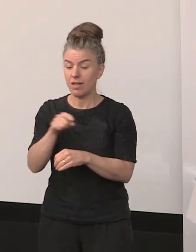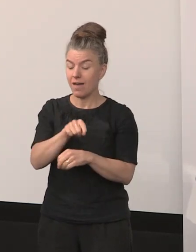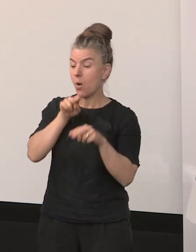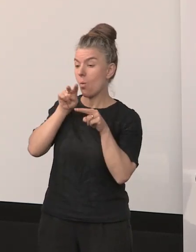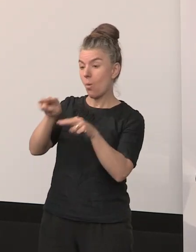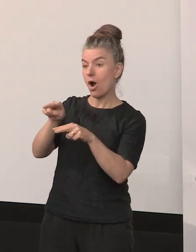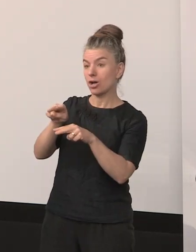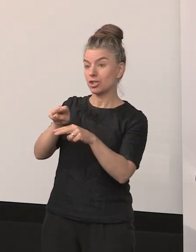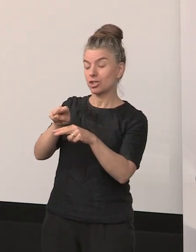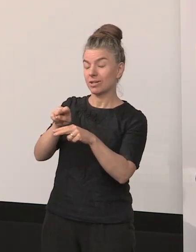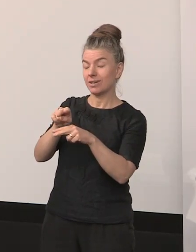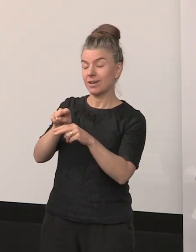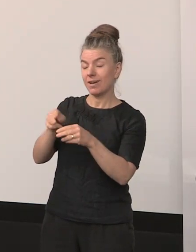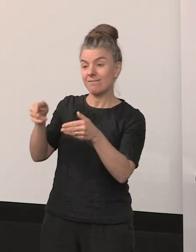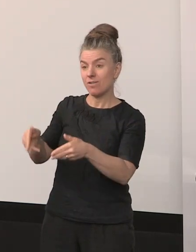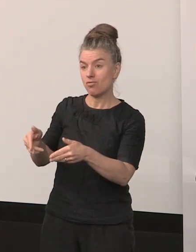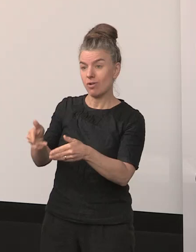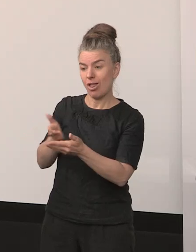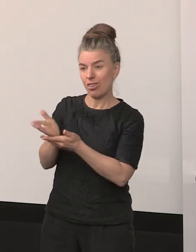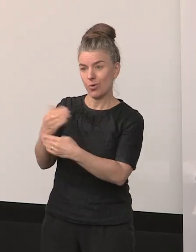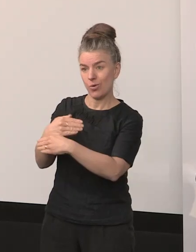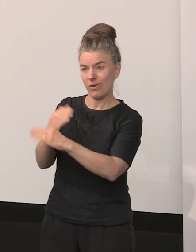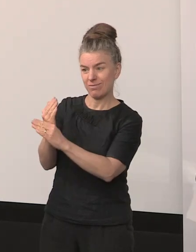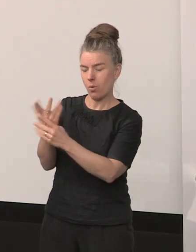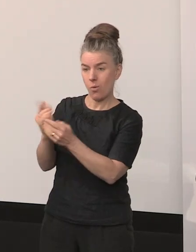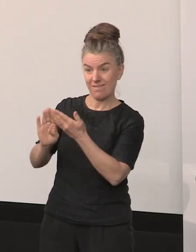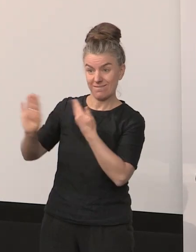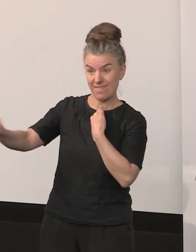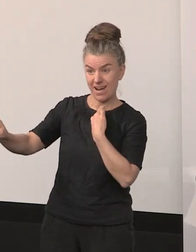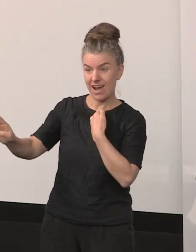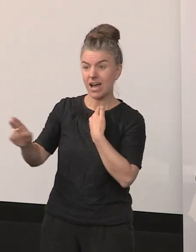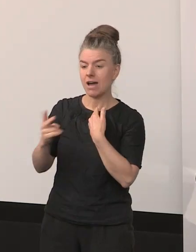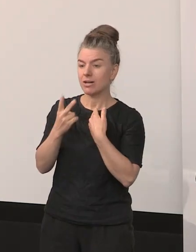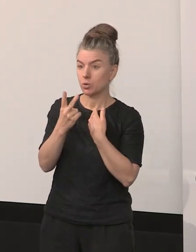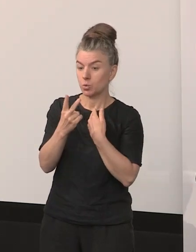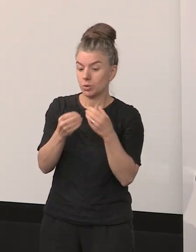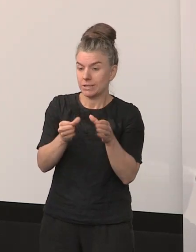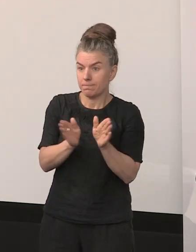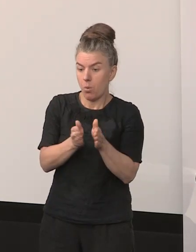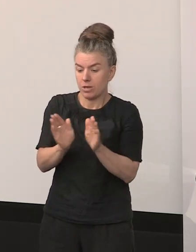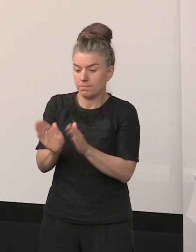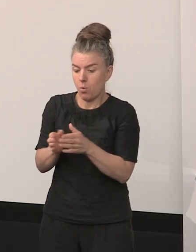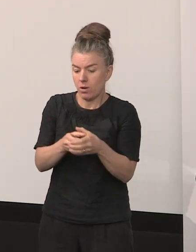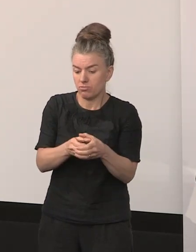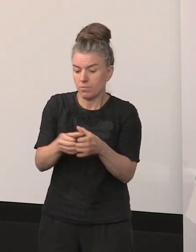nine were transferred to Christchurch, very strict protocols, and they watched